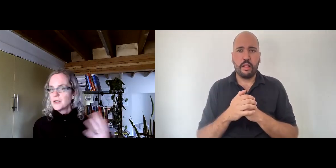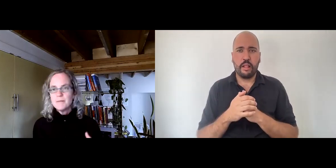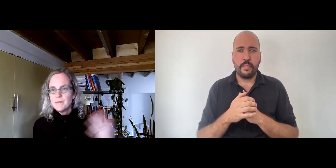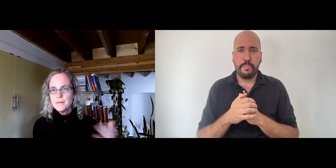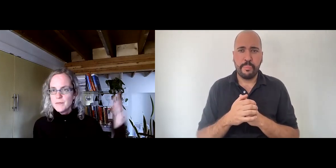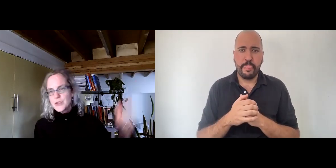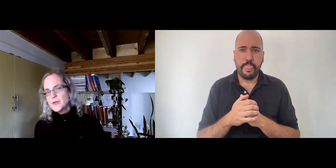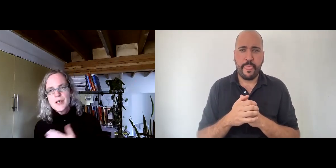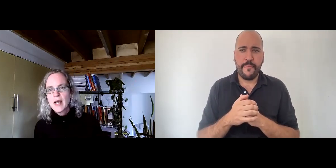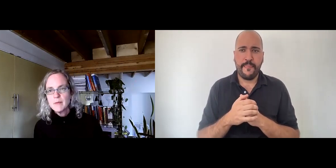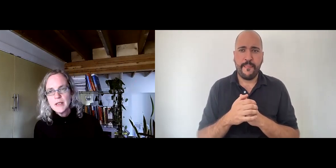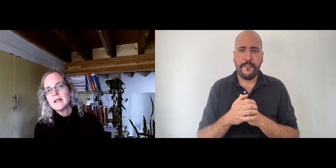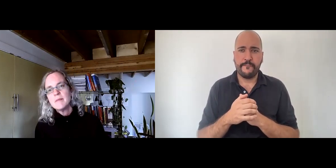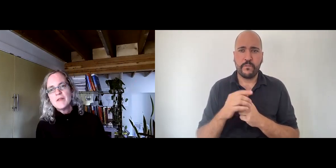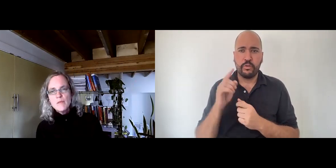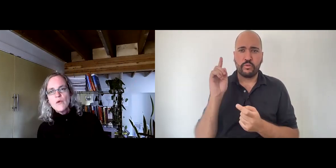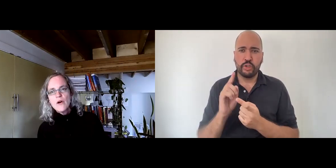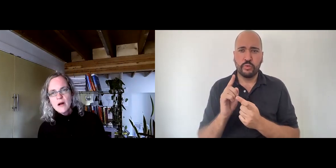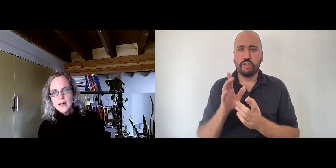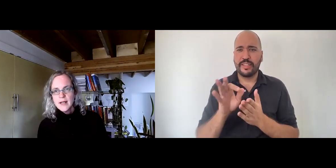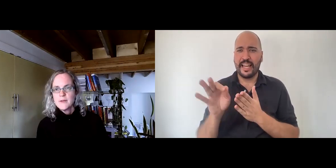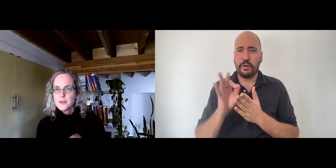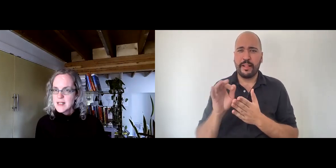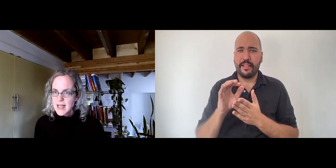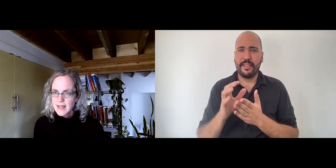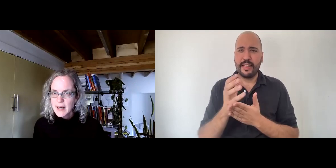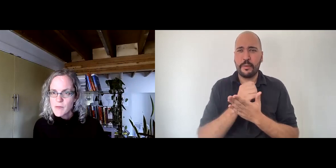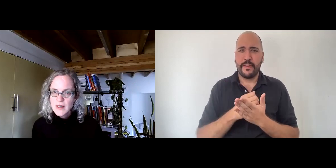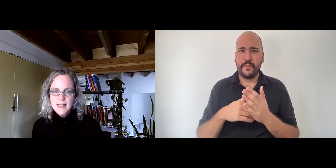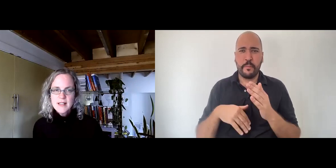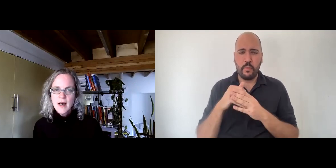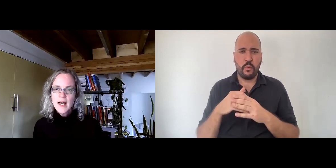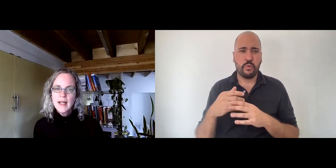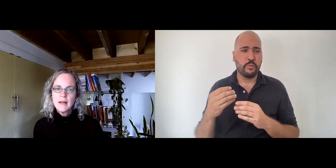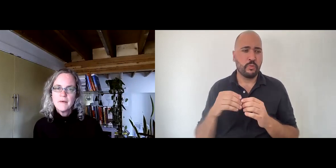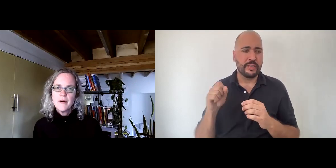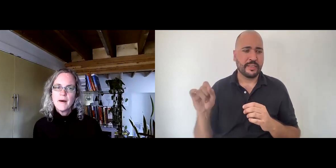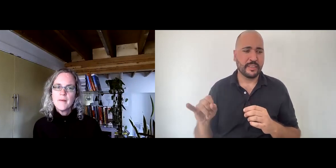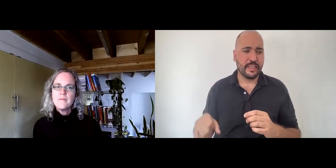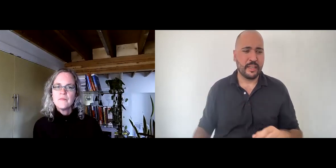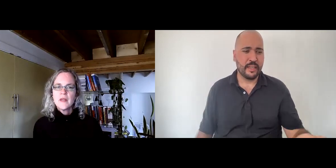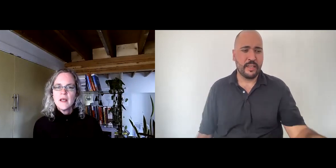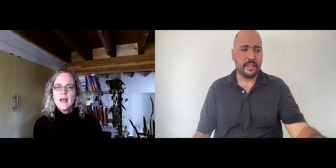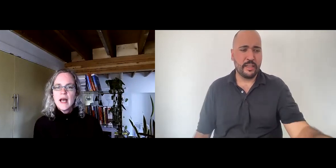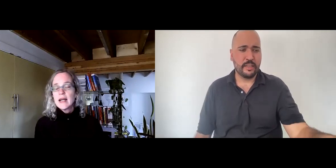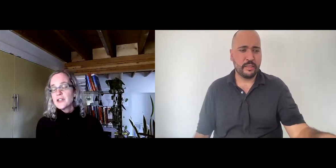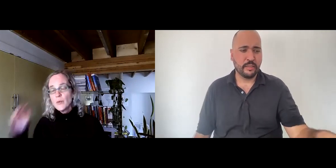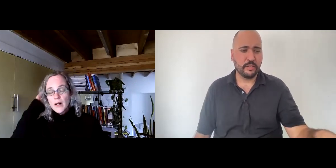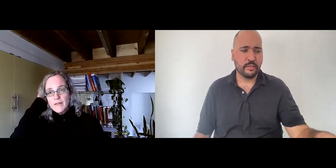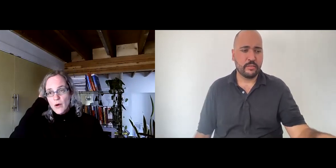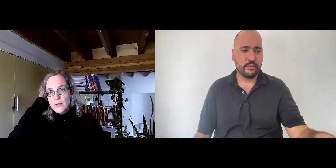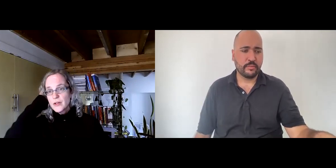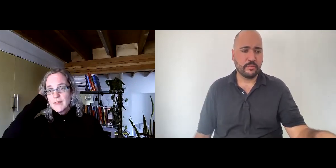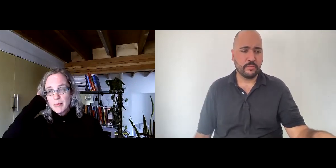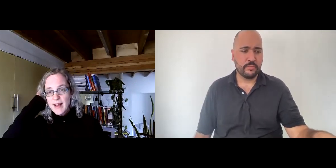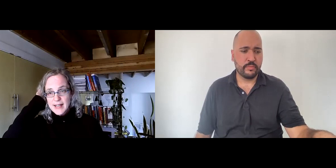And actually one of those could even apply to Chen.